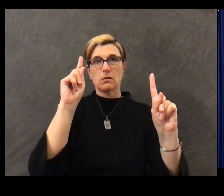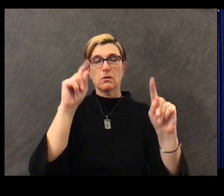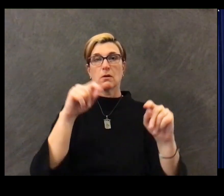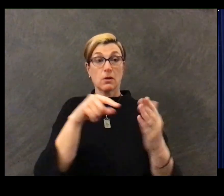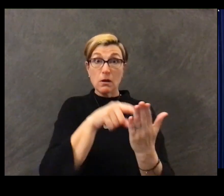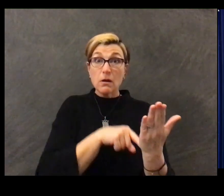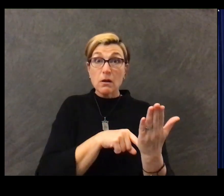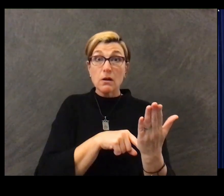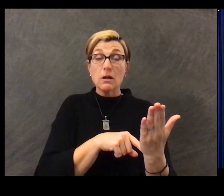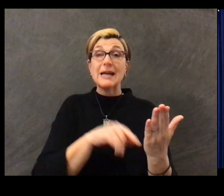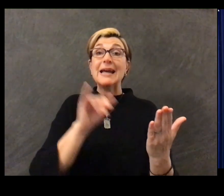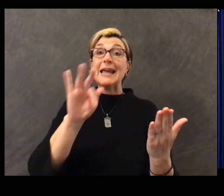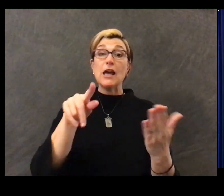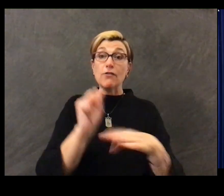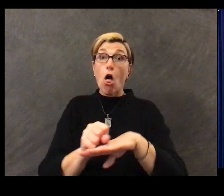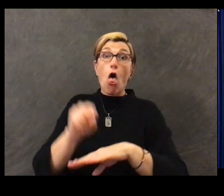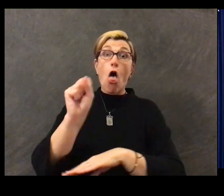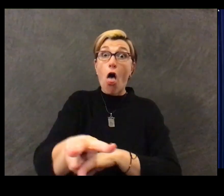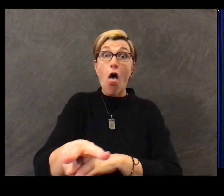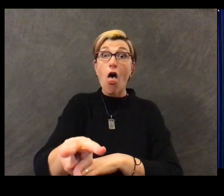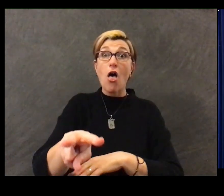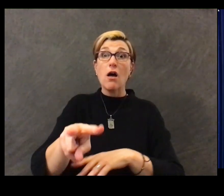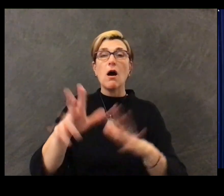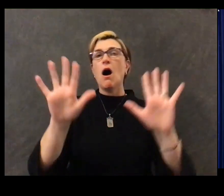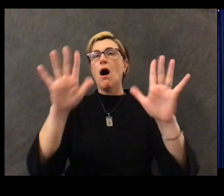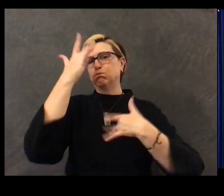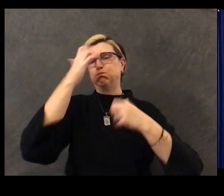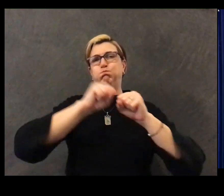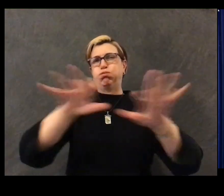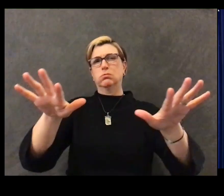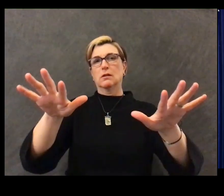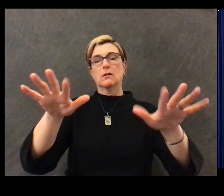a rebound that we can't take care of so please again let me just close by